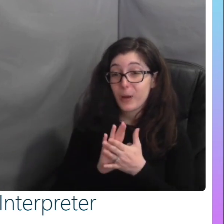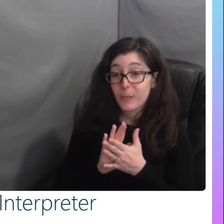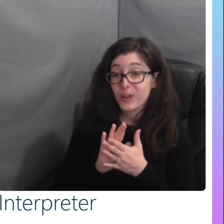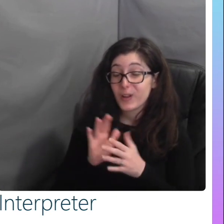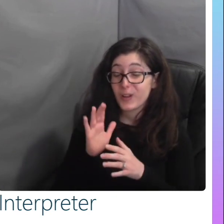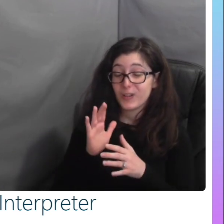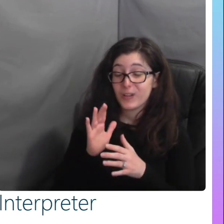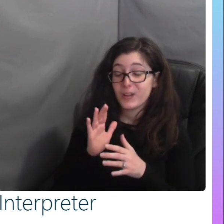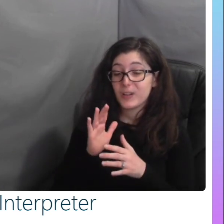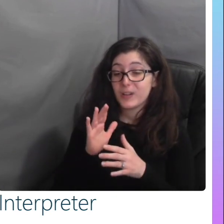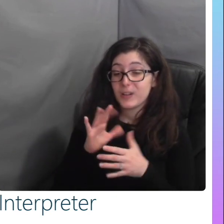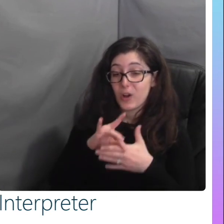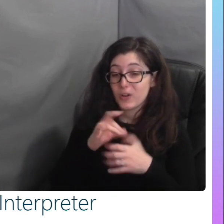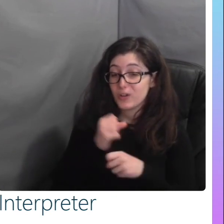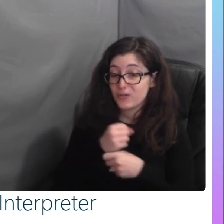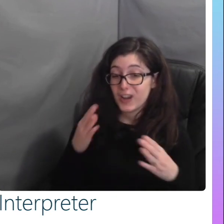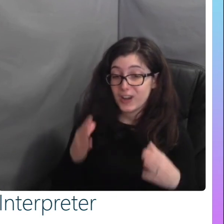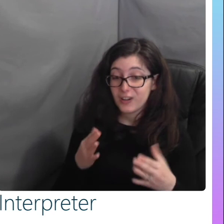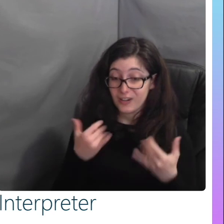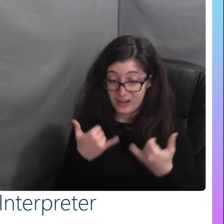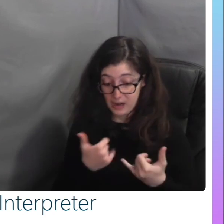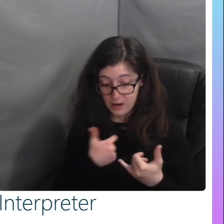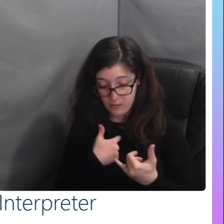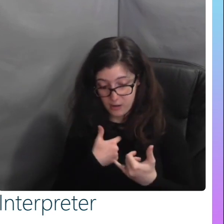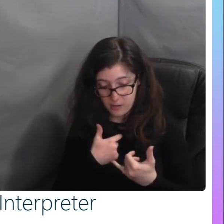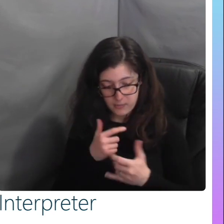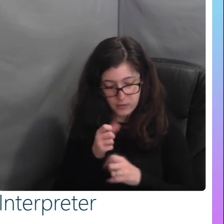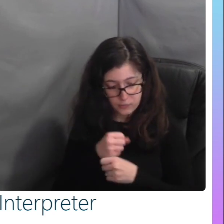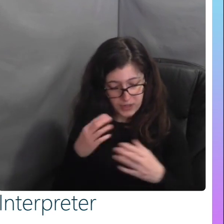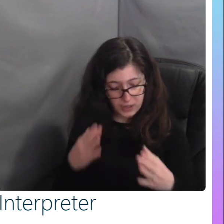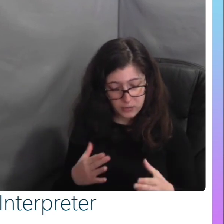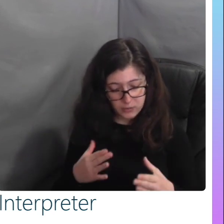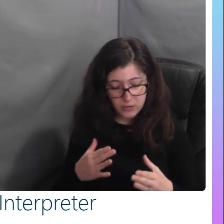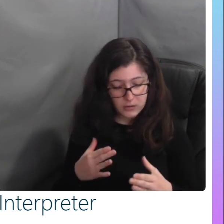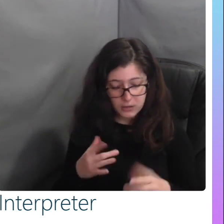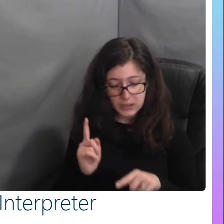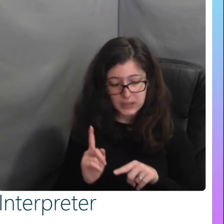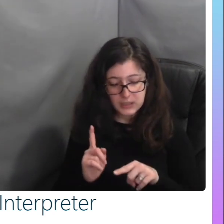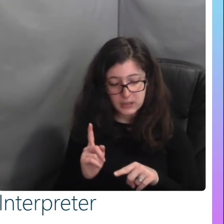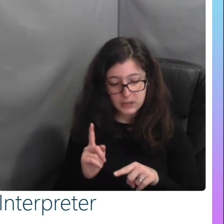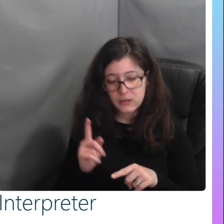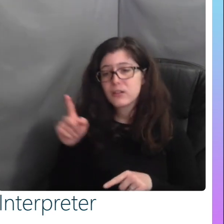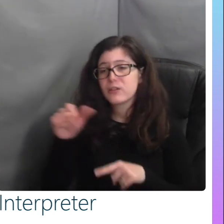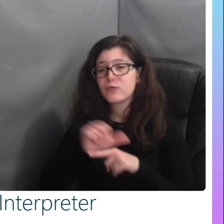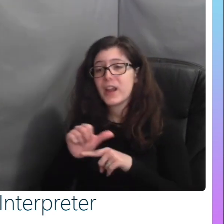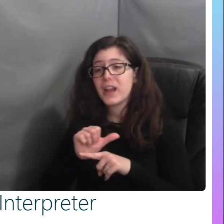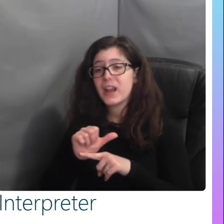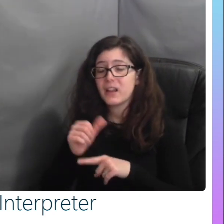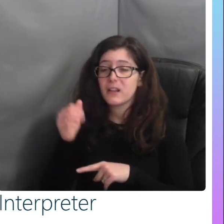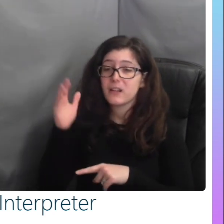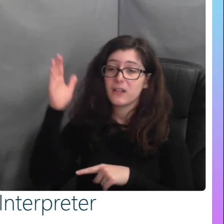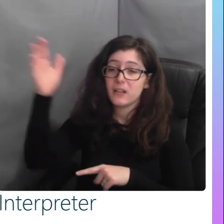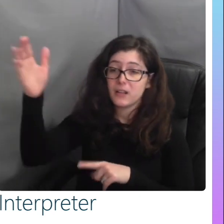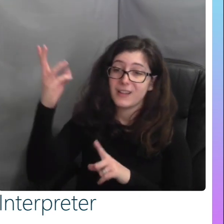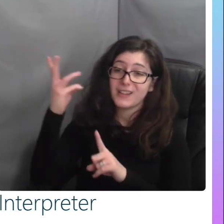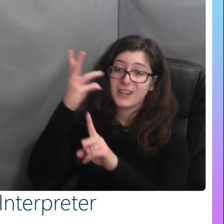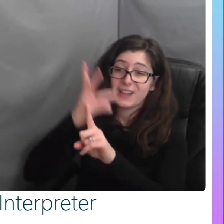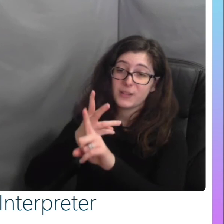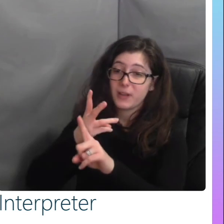the annual training isn't for six more months, I can't wait six more months, you need to have small things that people can access when they need them